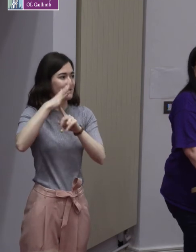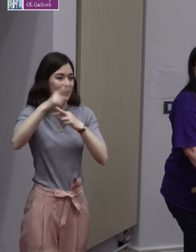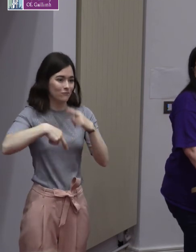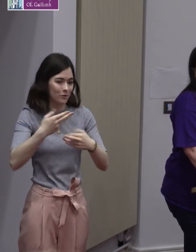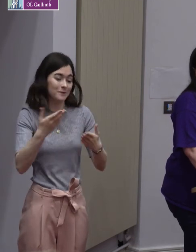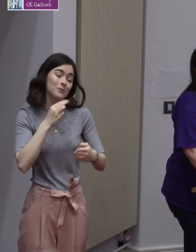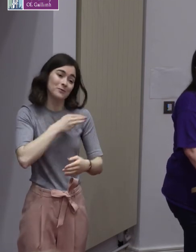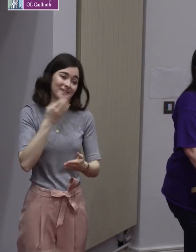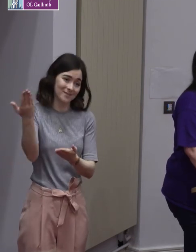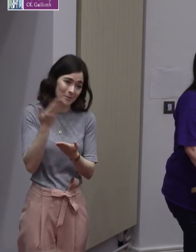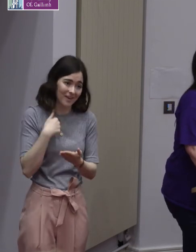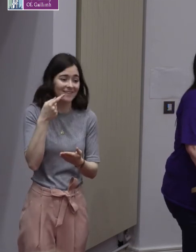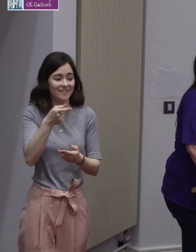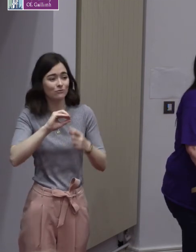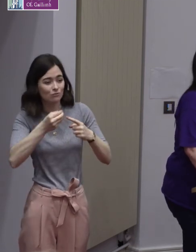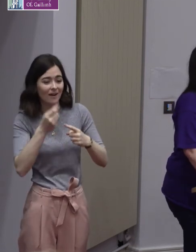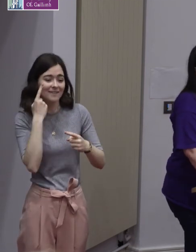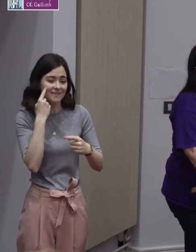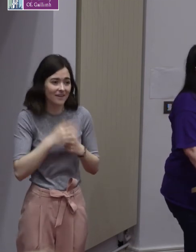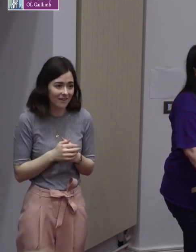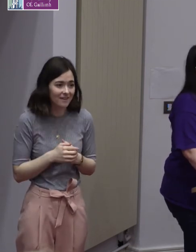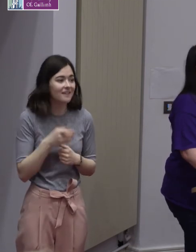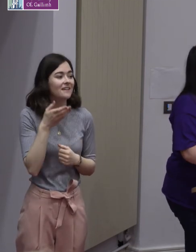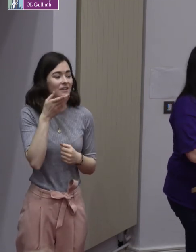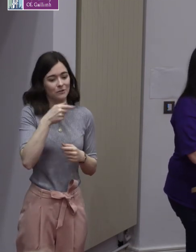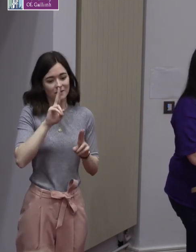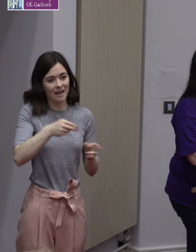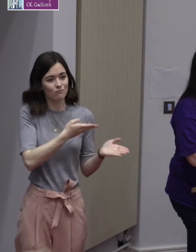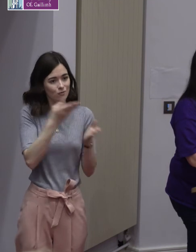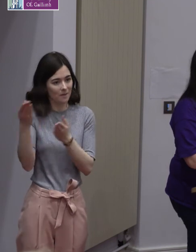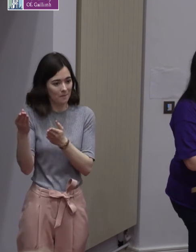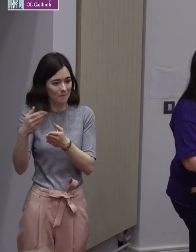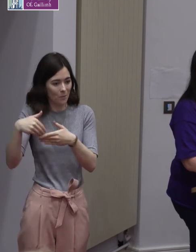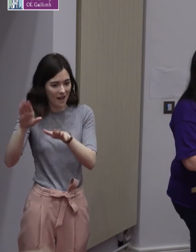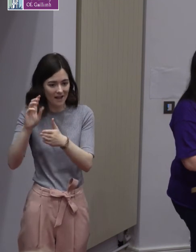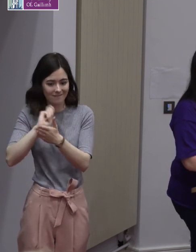So please come along, have a go and you can take the pieces of work away if you want to